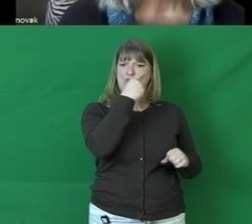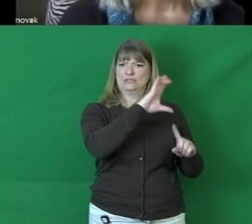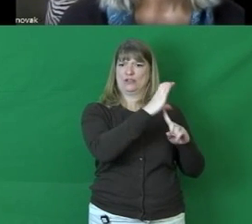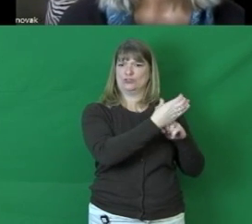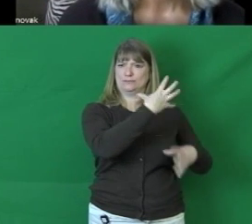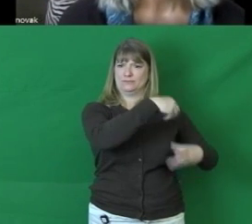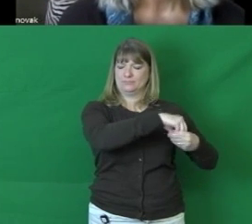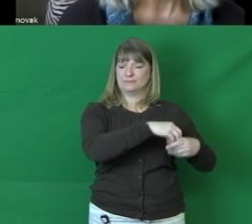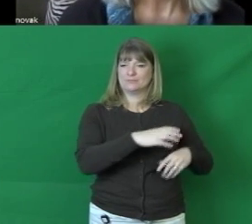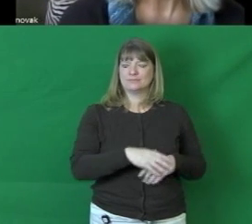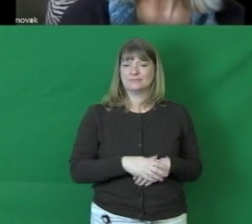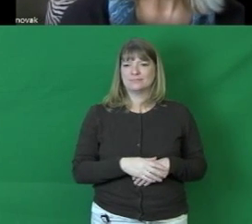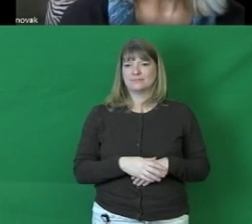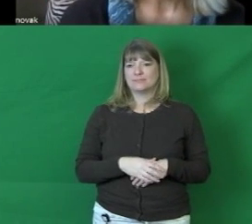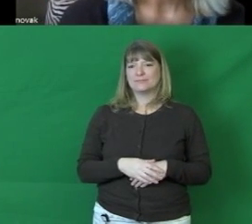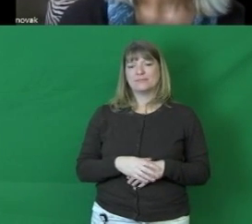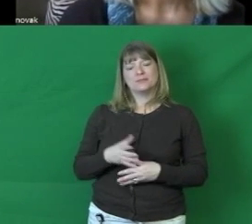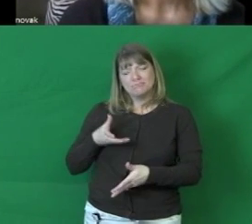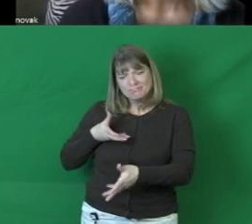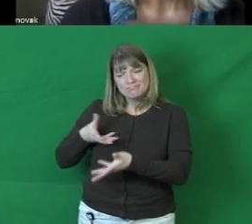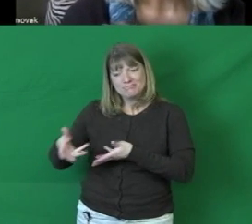I have in working with the Deaf community,